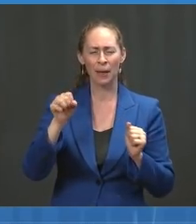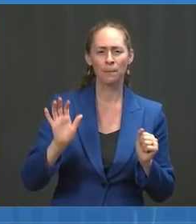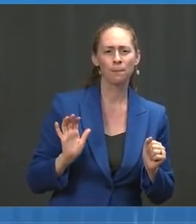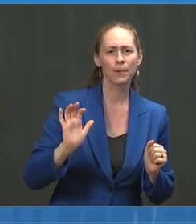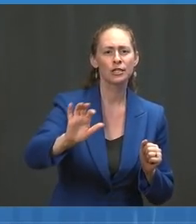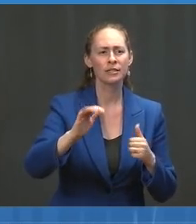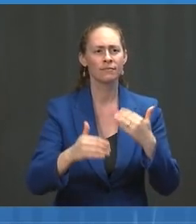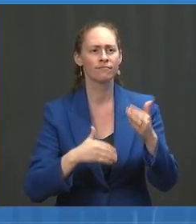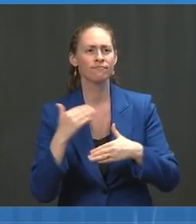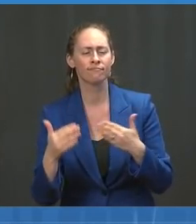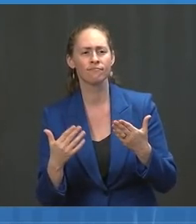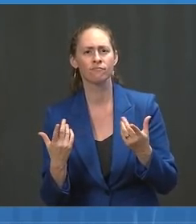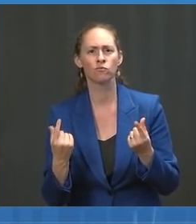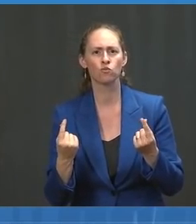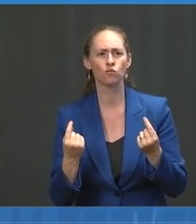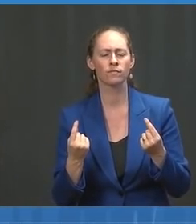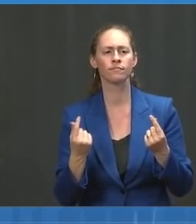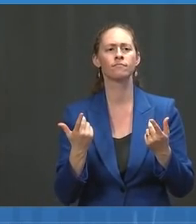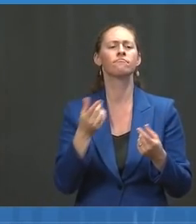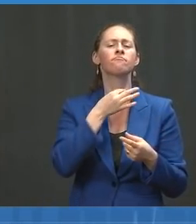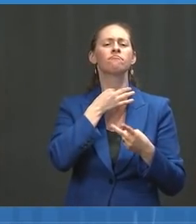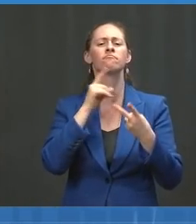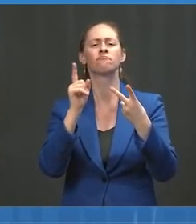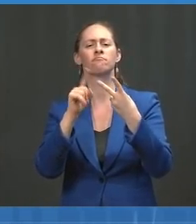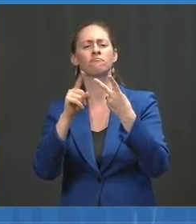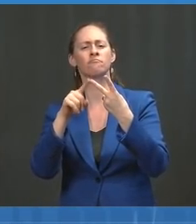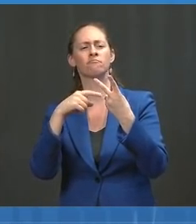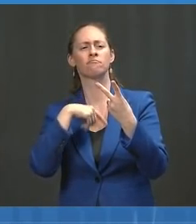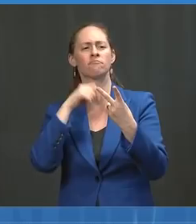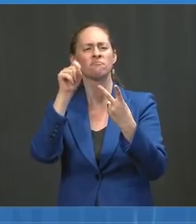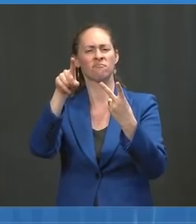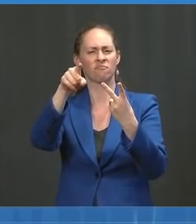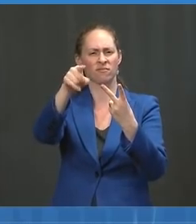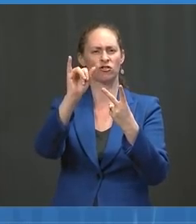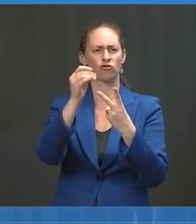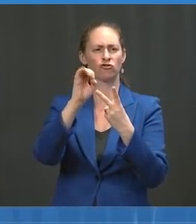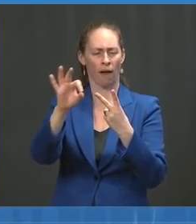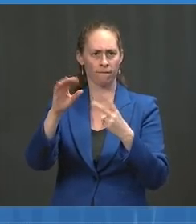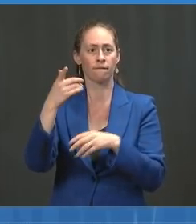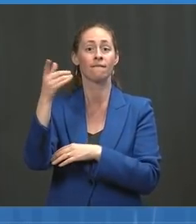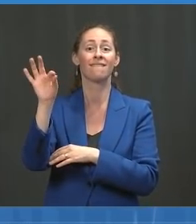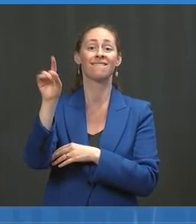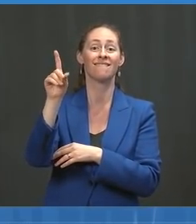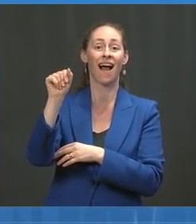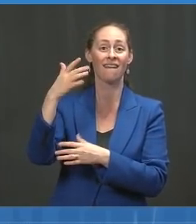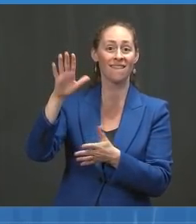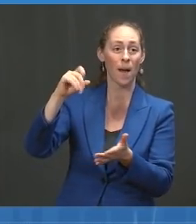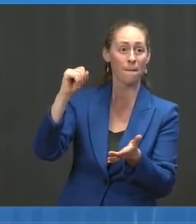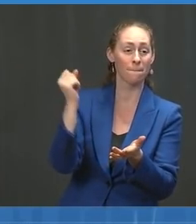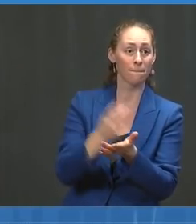The vaccines' full licensure may pave the way for further vaccine mandates. Is the administration prepared to go to bat